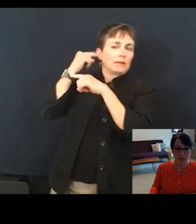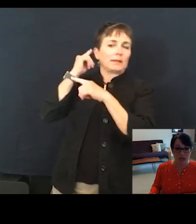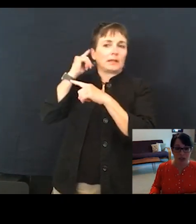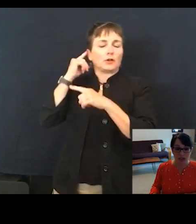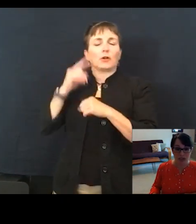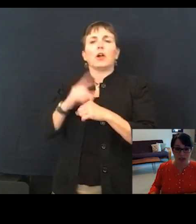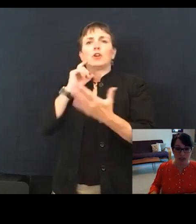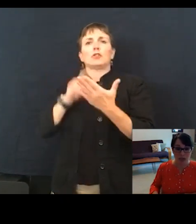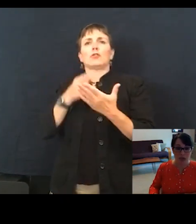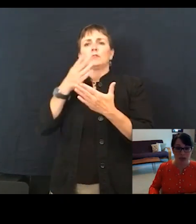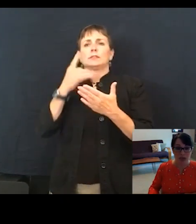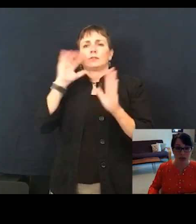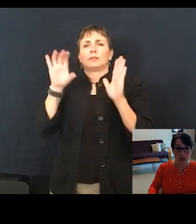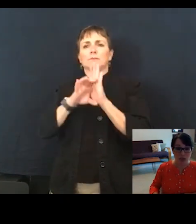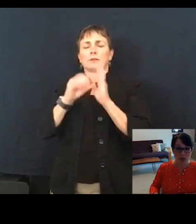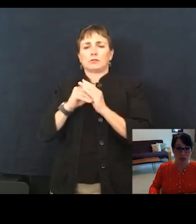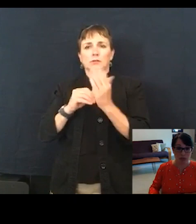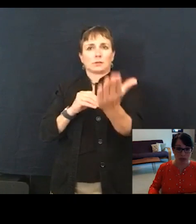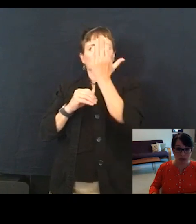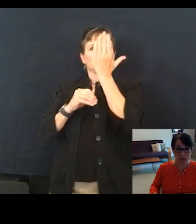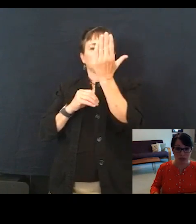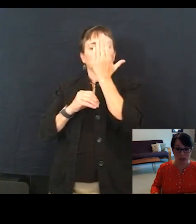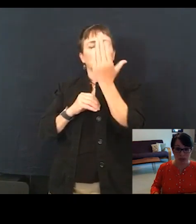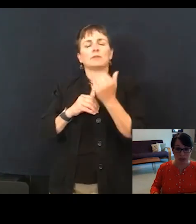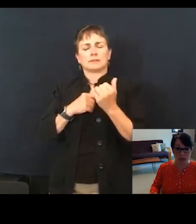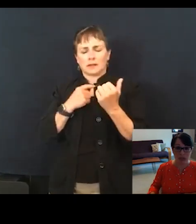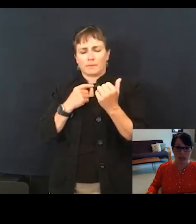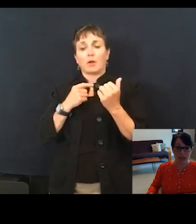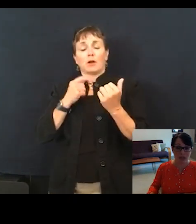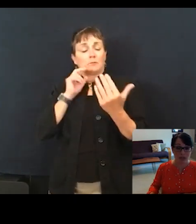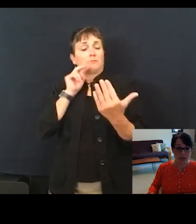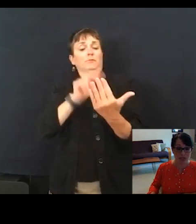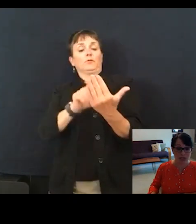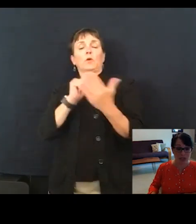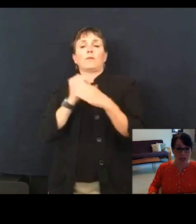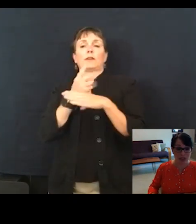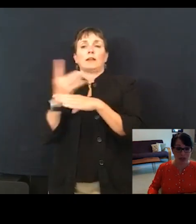of hair cells within a normal mouse inner ear. And you can see that the hair cell